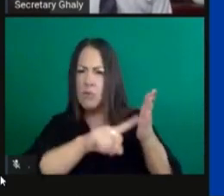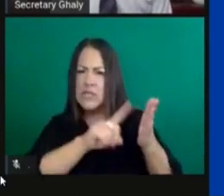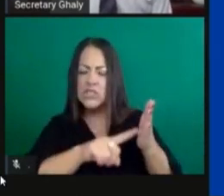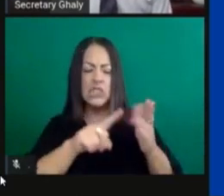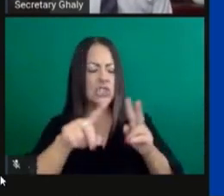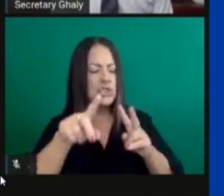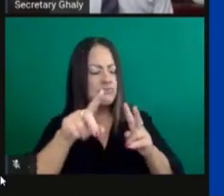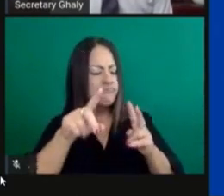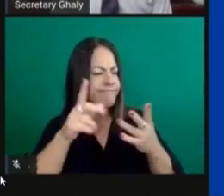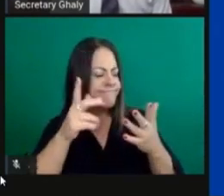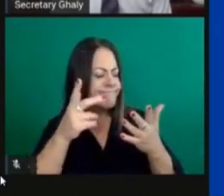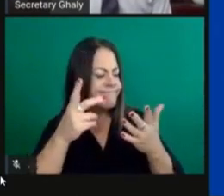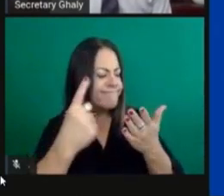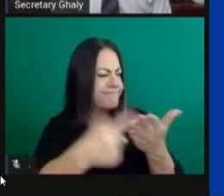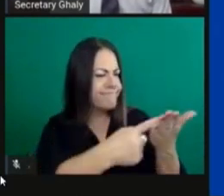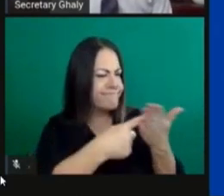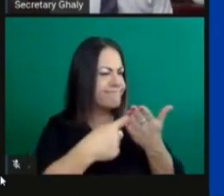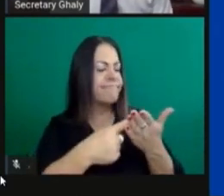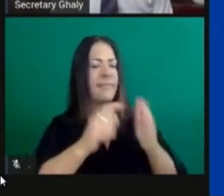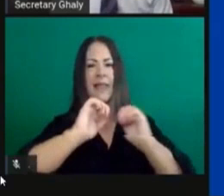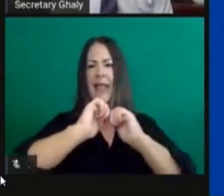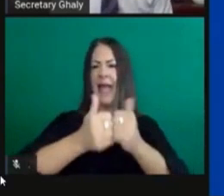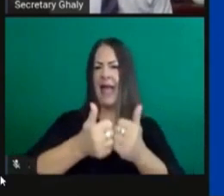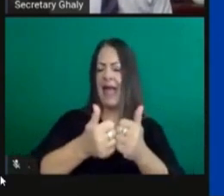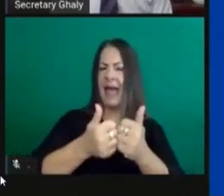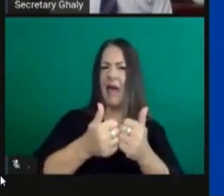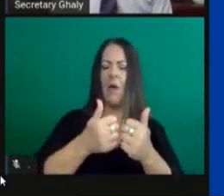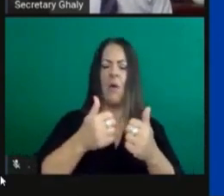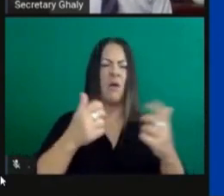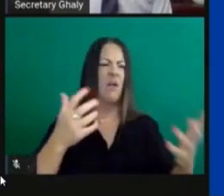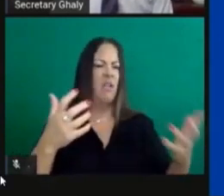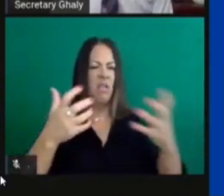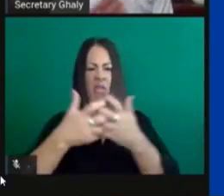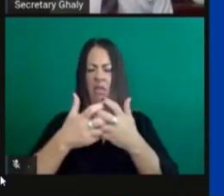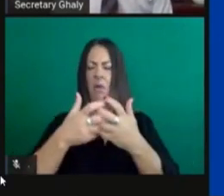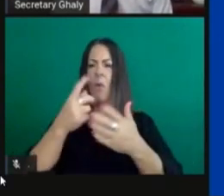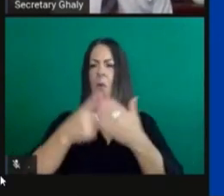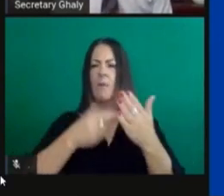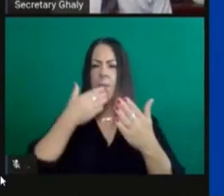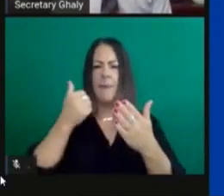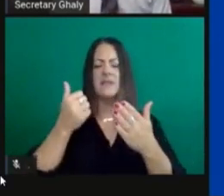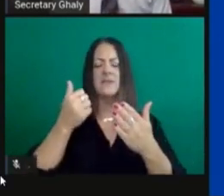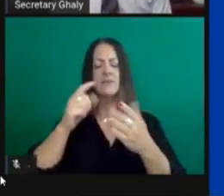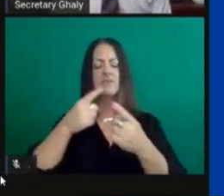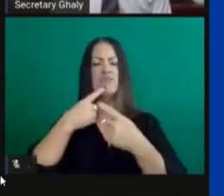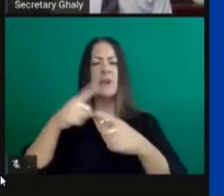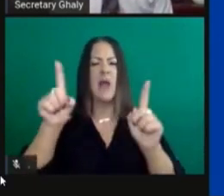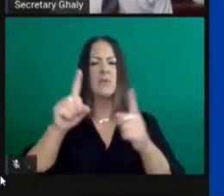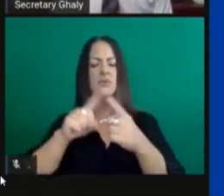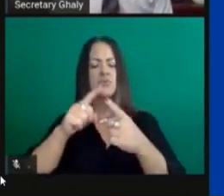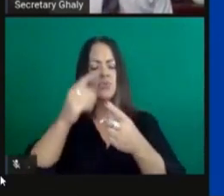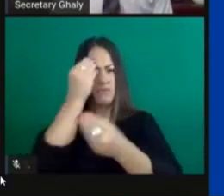THAT NUMBER WAS 3. AND TODAY, AFTER CONSIDERATION FROM A NUMBER OF DIFFERENT SOURCES, LOOKING AT THE EVIDENCE,